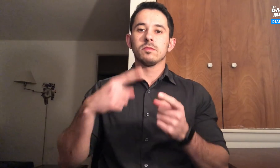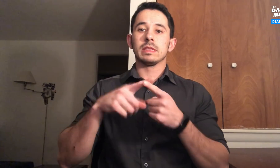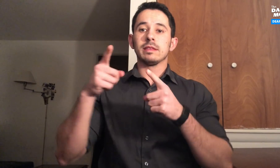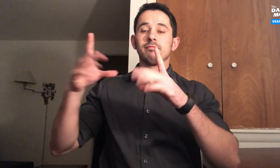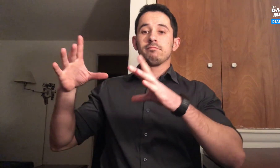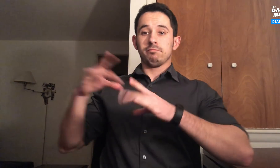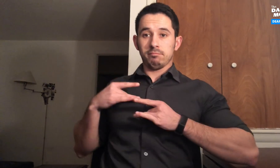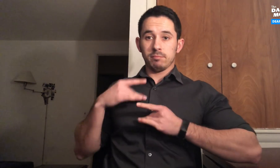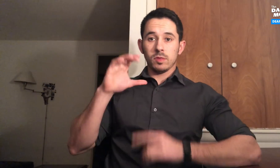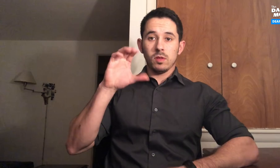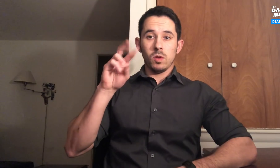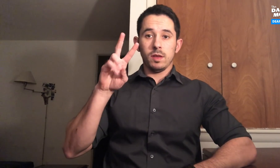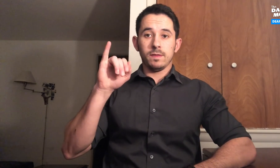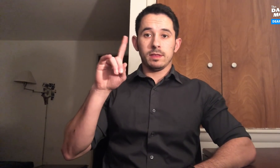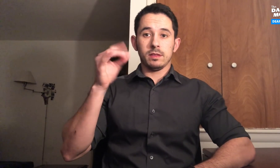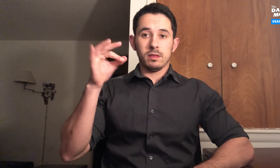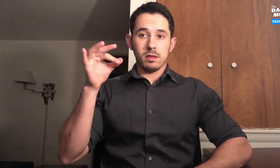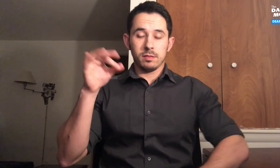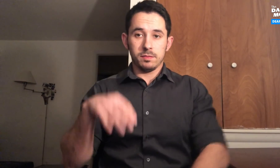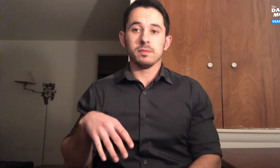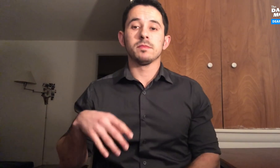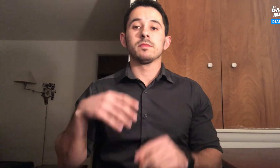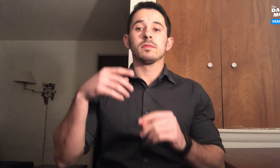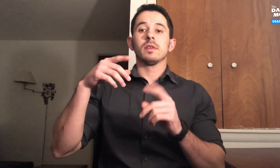When someone is exposed to COVID-19,